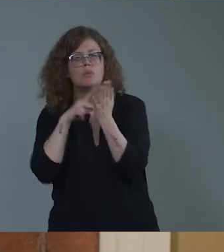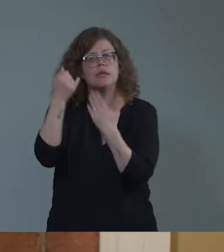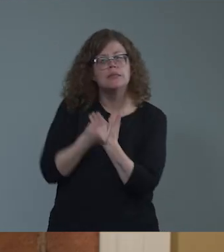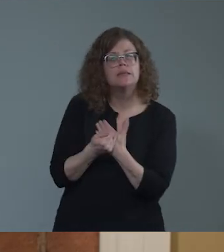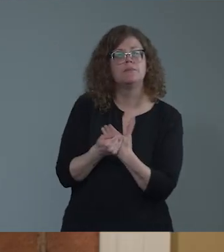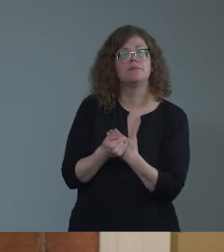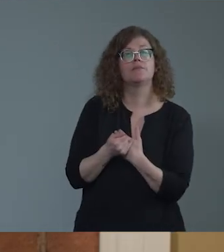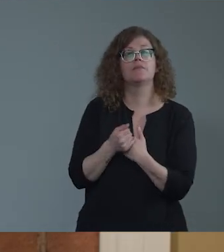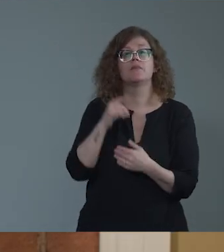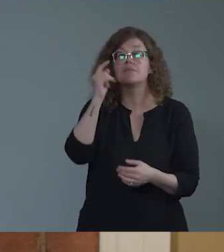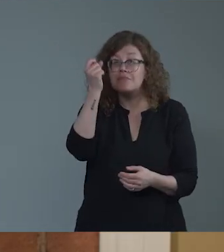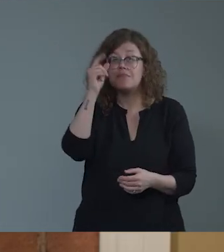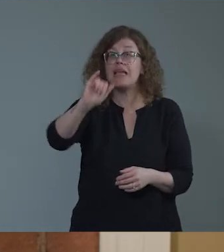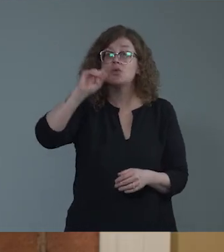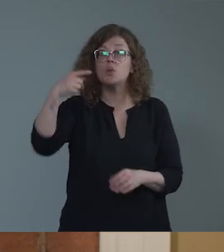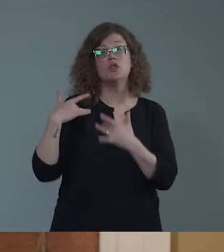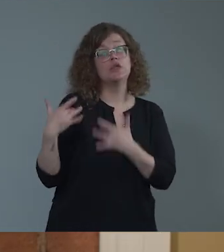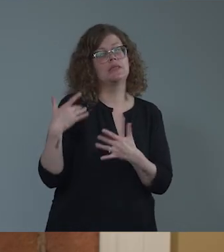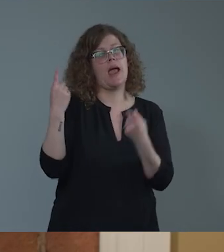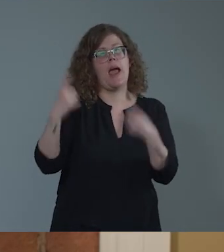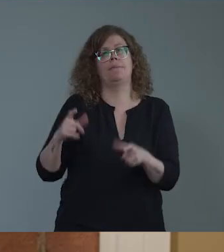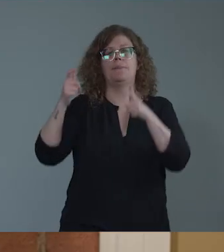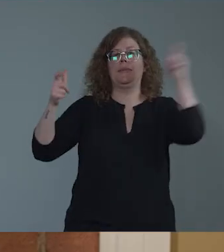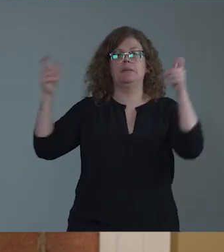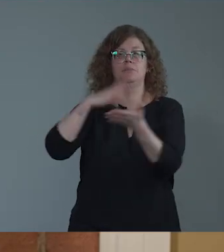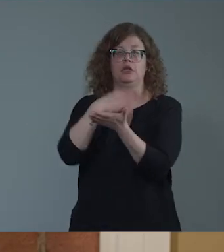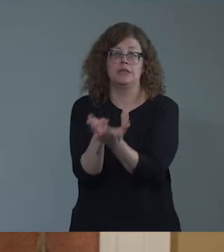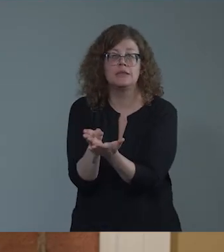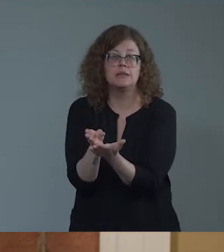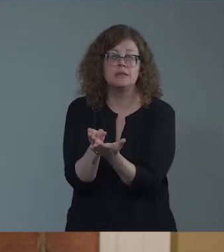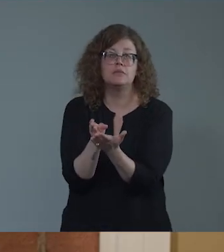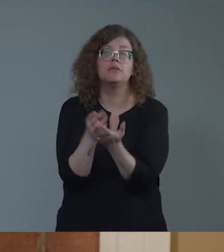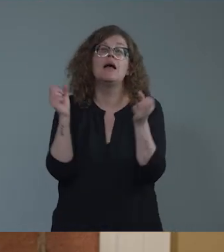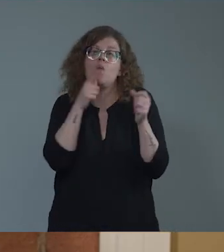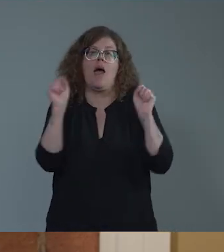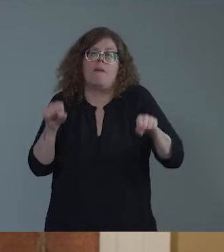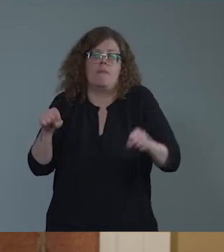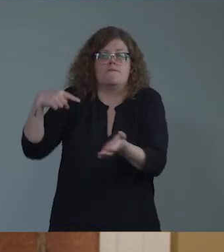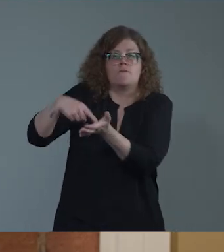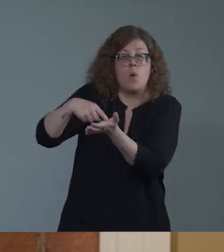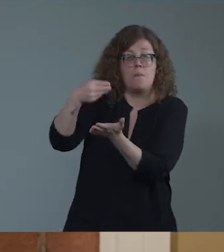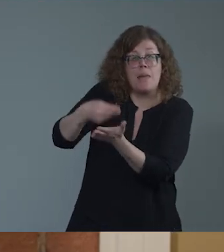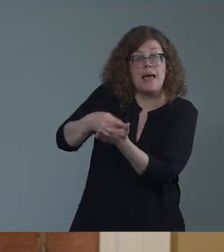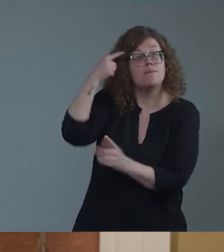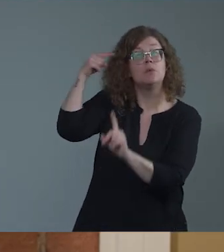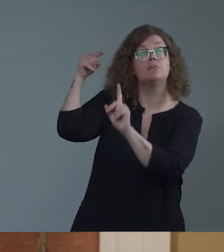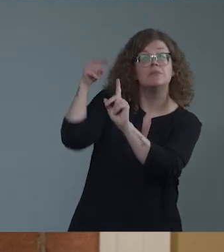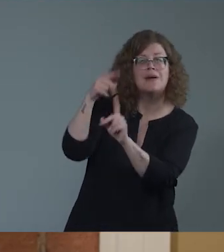it's also something to consider if you're a smaller community group because a lot of groups that really worked hard to find their budget